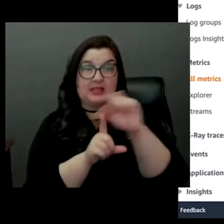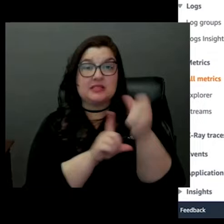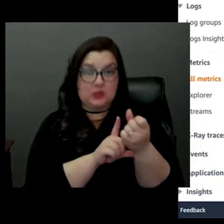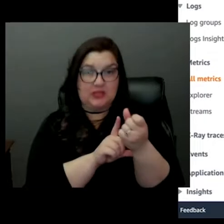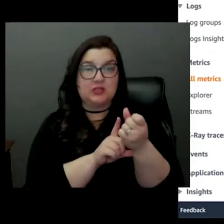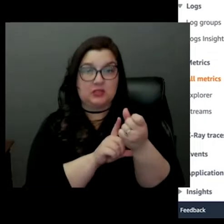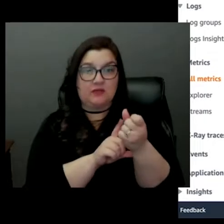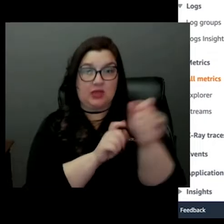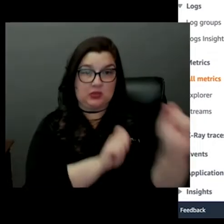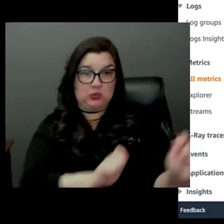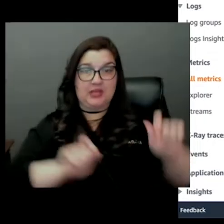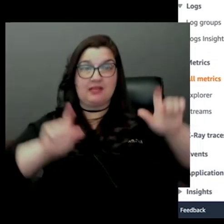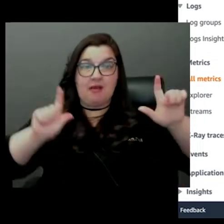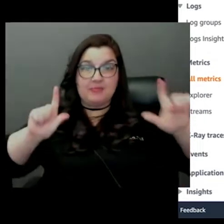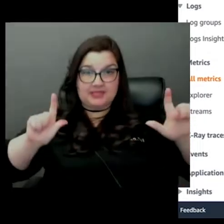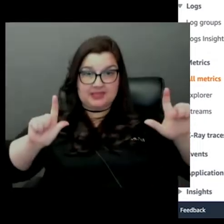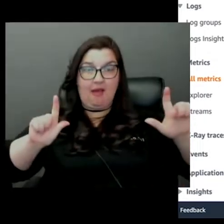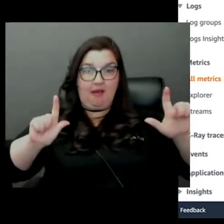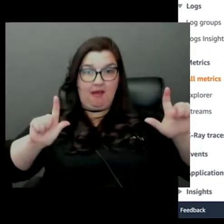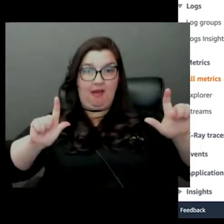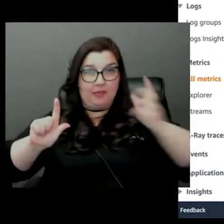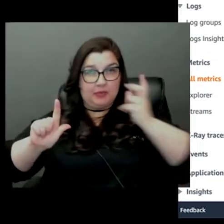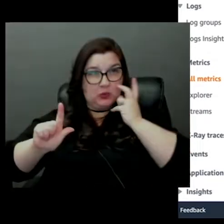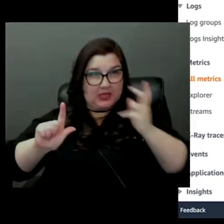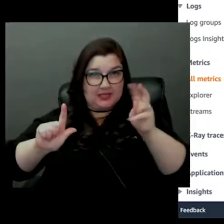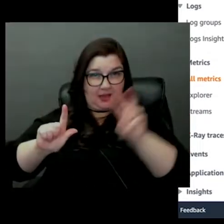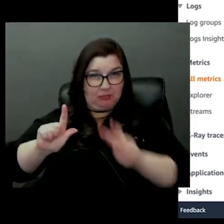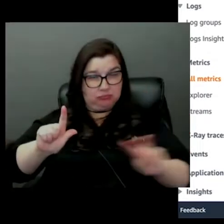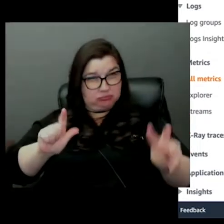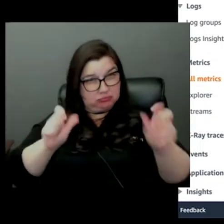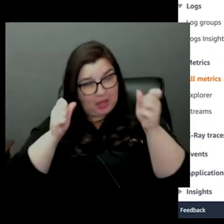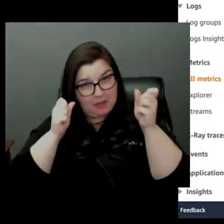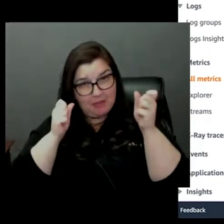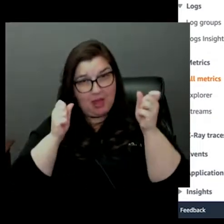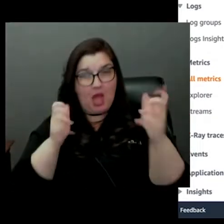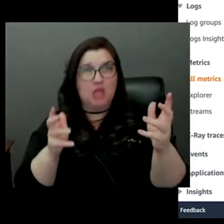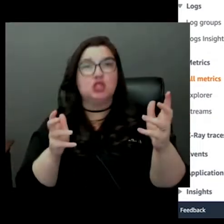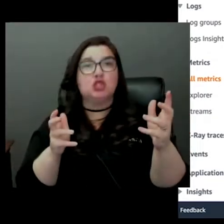where you'll see a bunch of faster launches that were done.